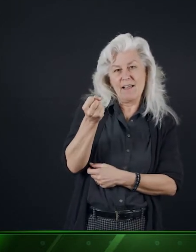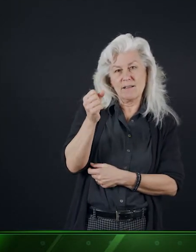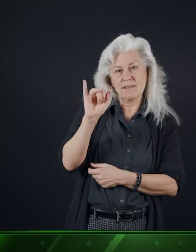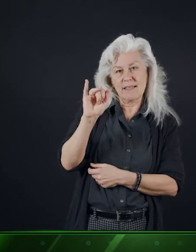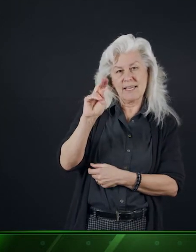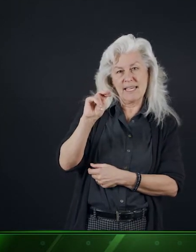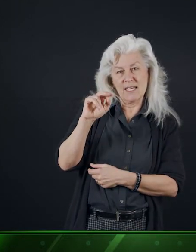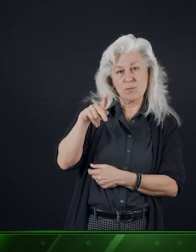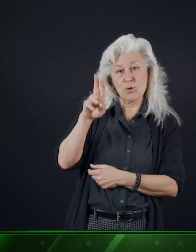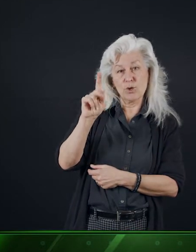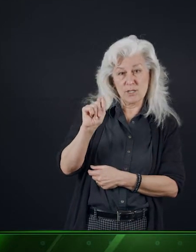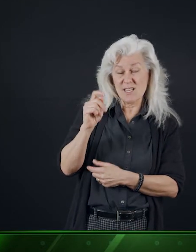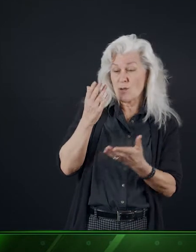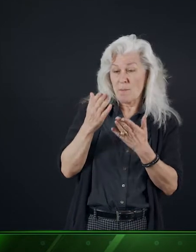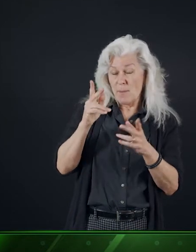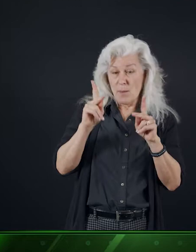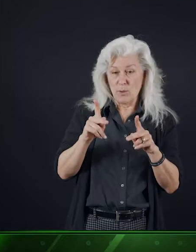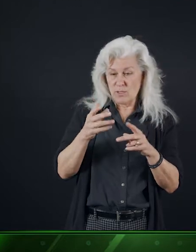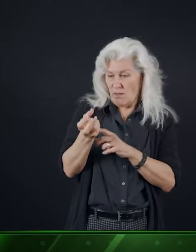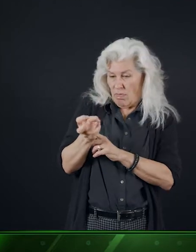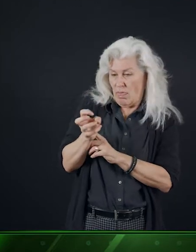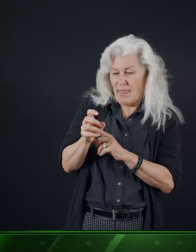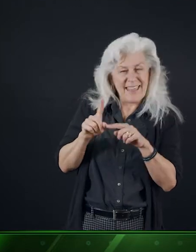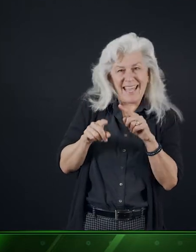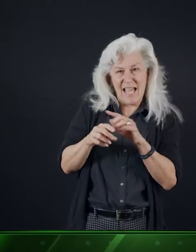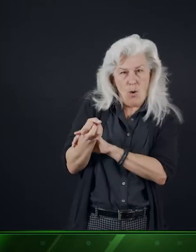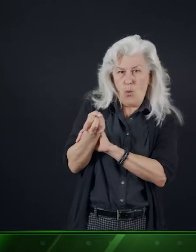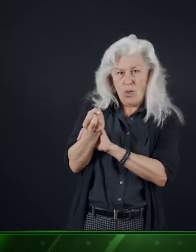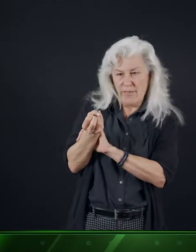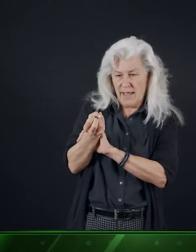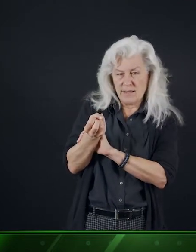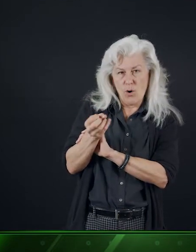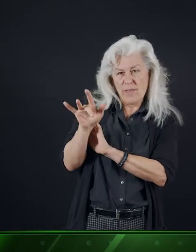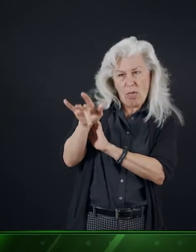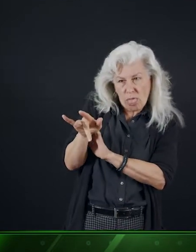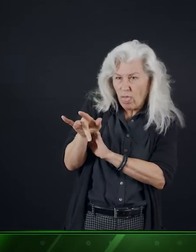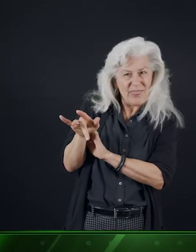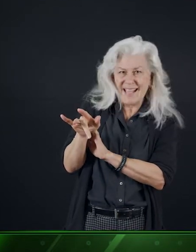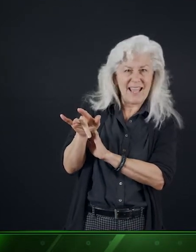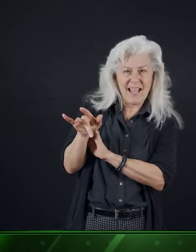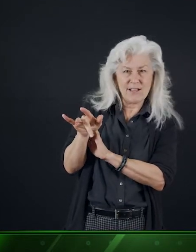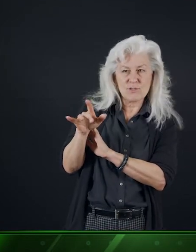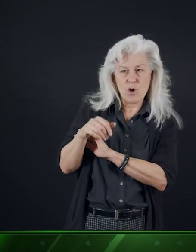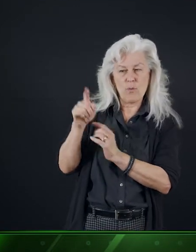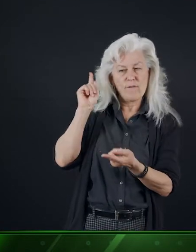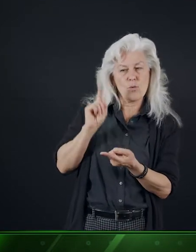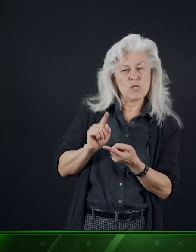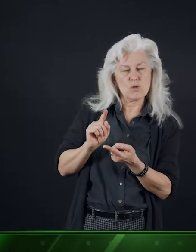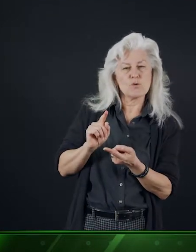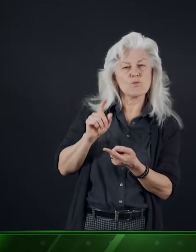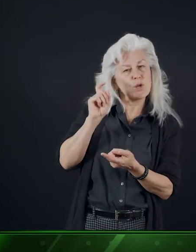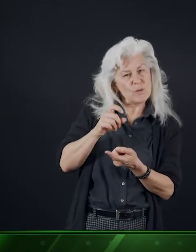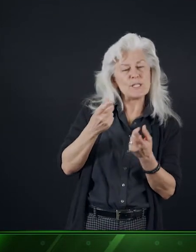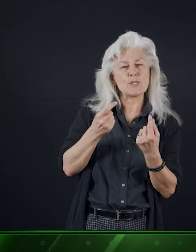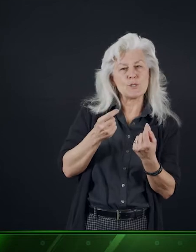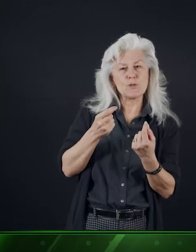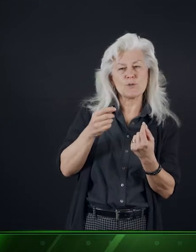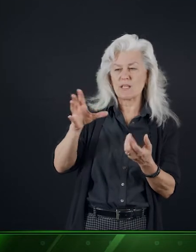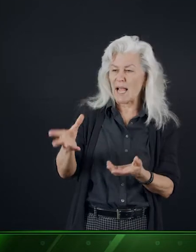might find it hard to hold down buttons for long periods of time. So we have reduced what it takes to pick up chests, to load cannons. We've put in the auto floats,